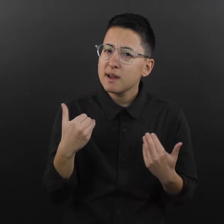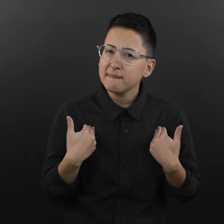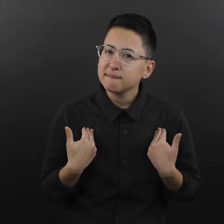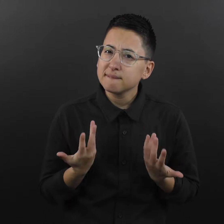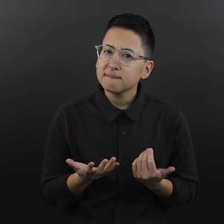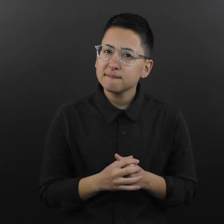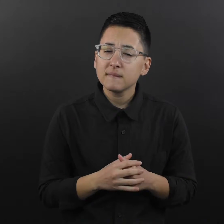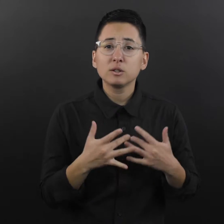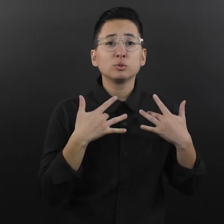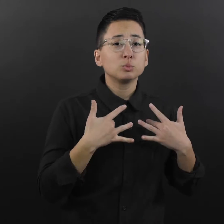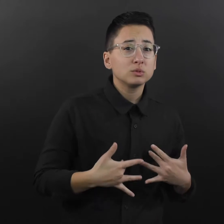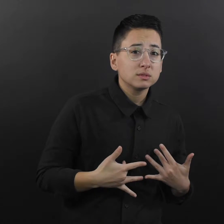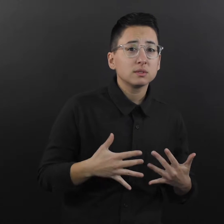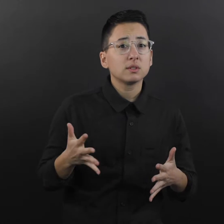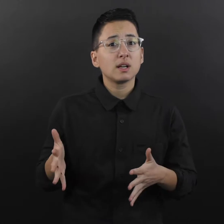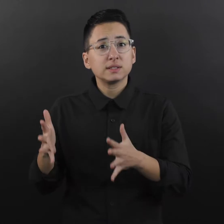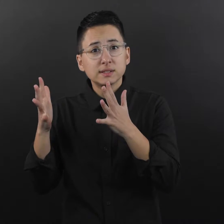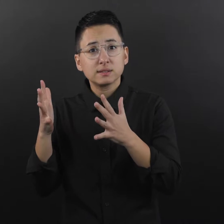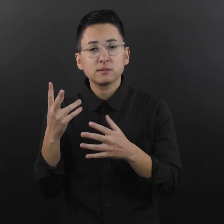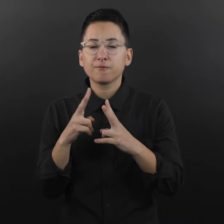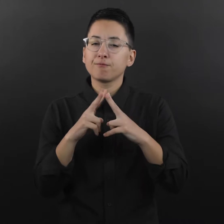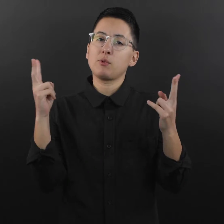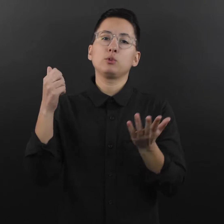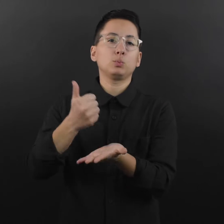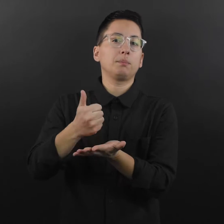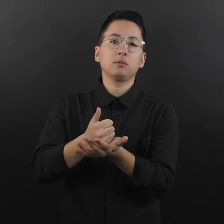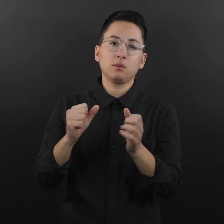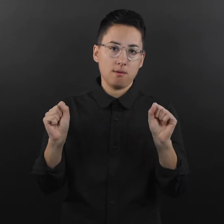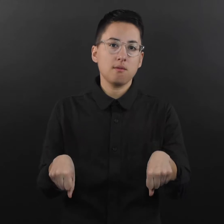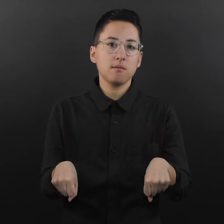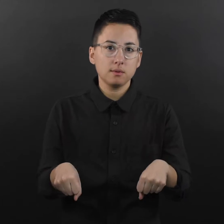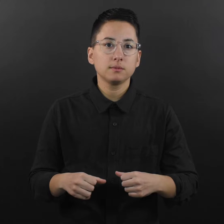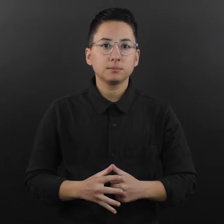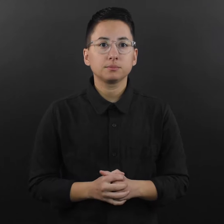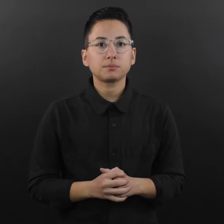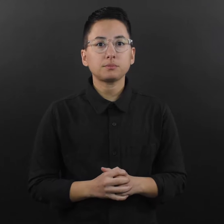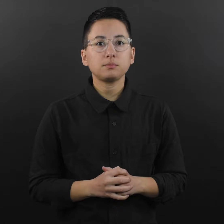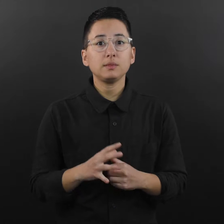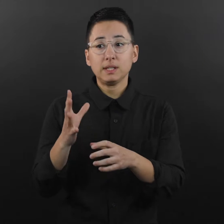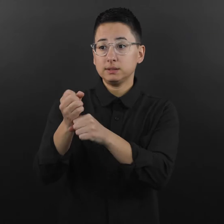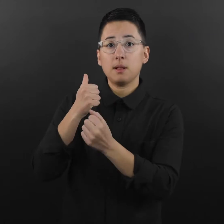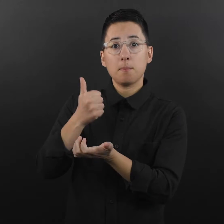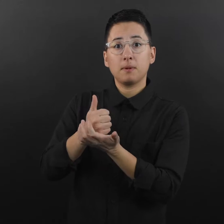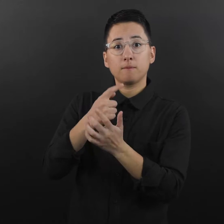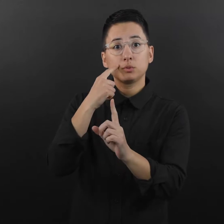The good news is that depression and anxiety are very treatable. Getting help for yourself